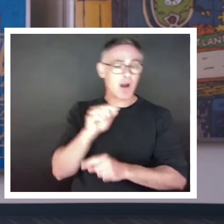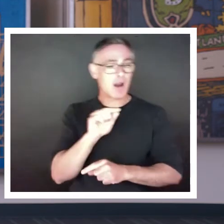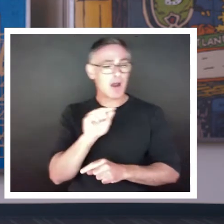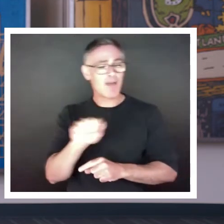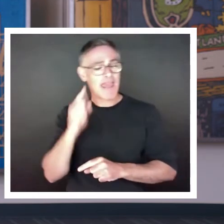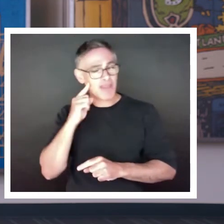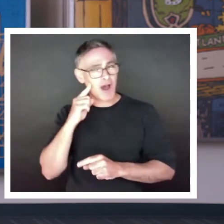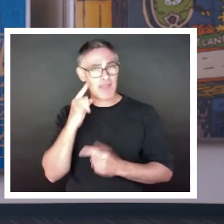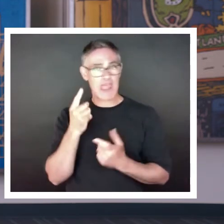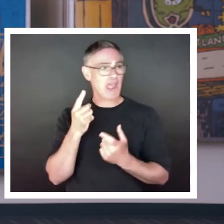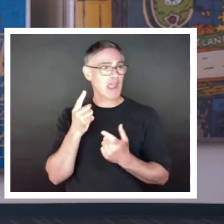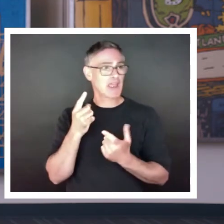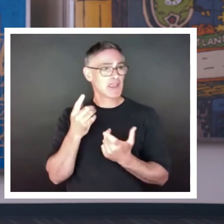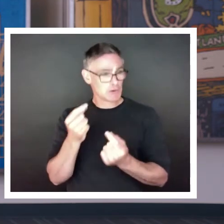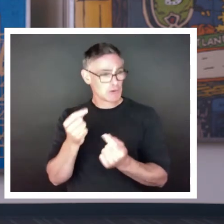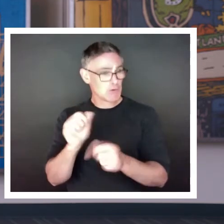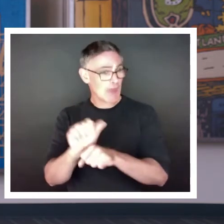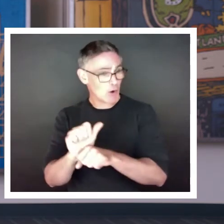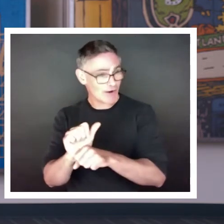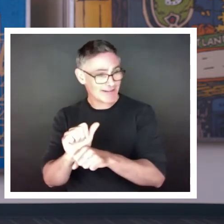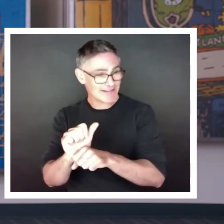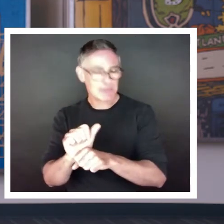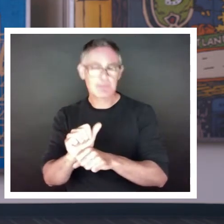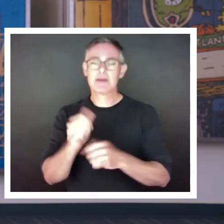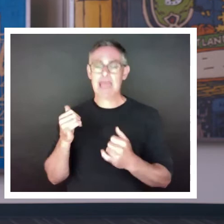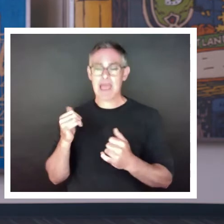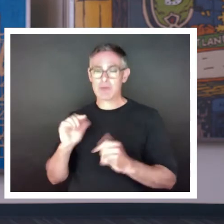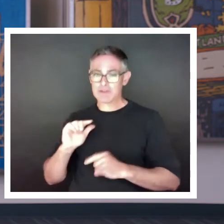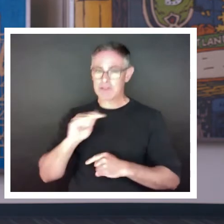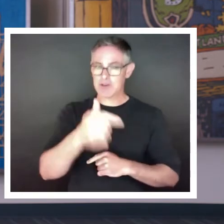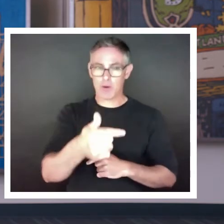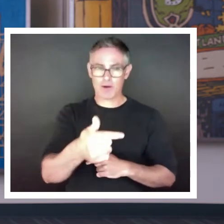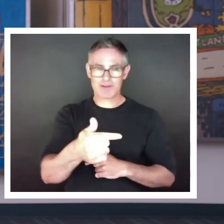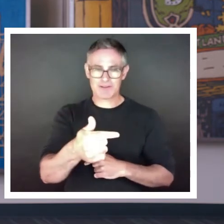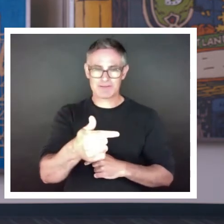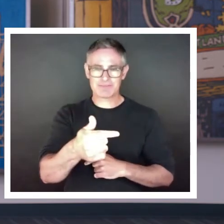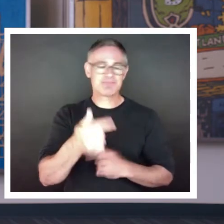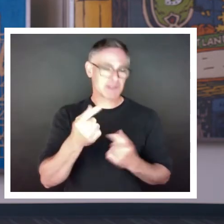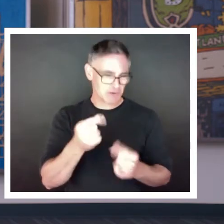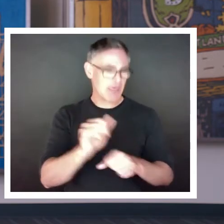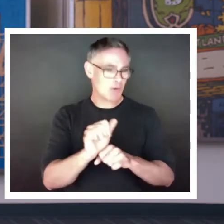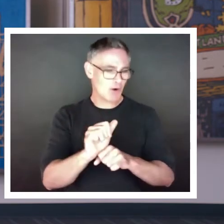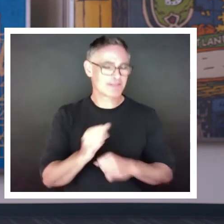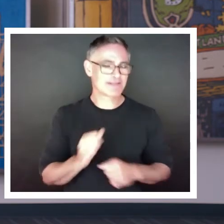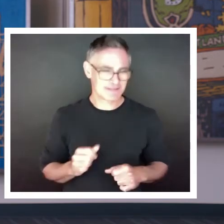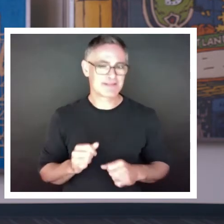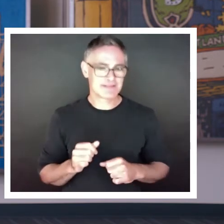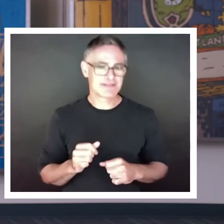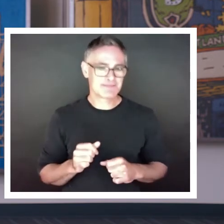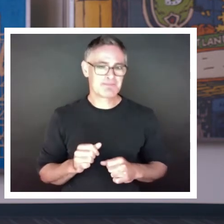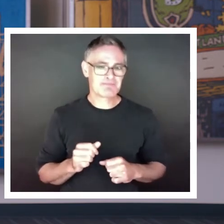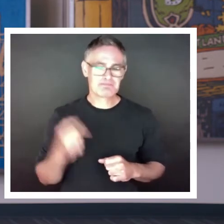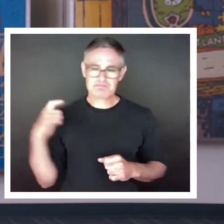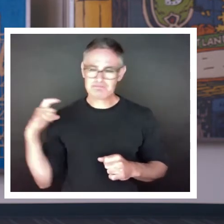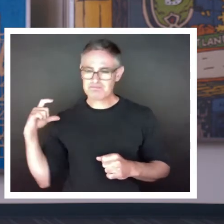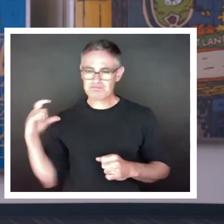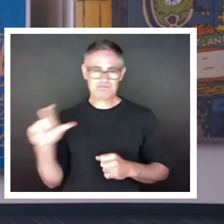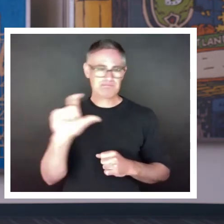But now it's your turn to seize the work, your walk to walk, talk to talk, your lives to be lived